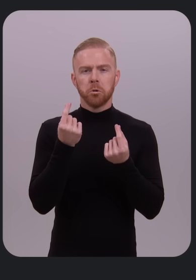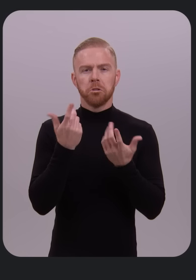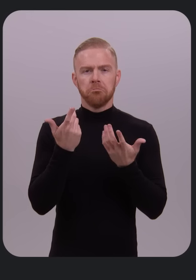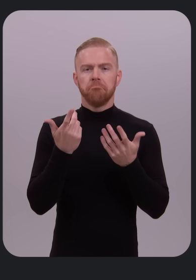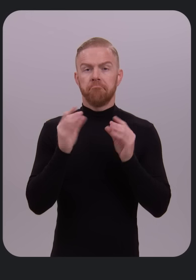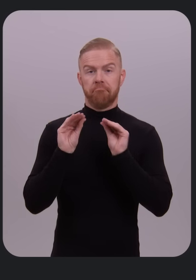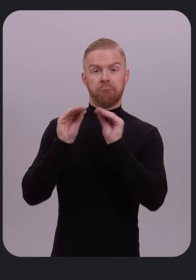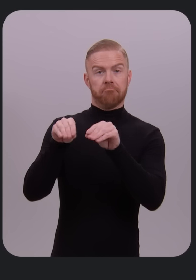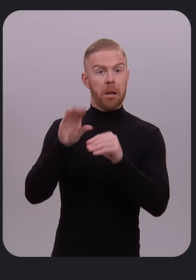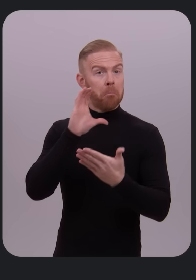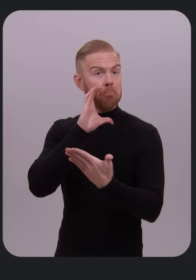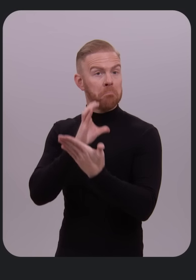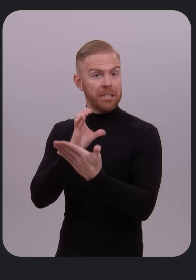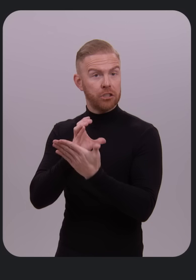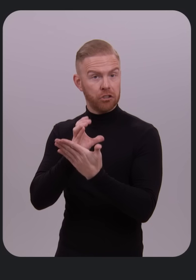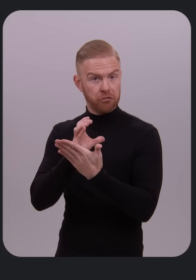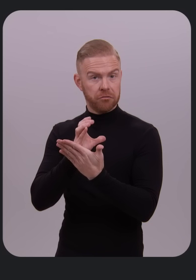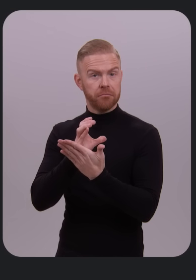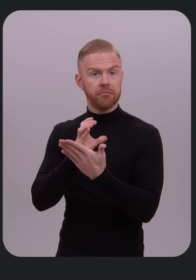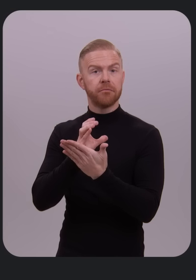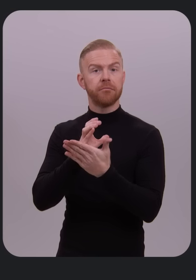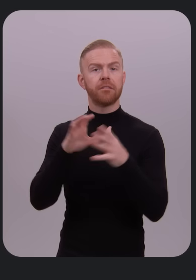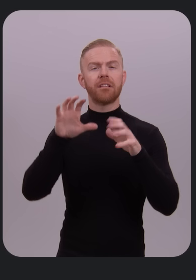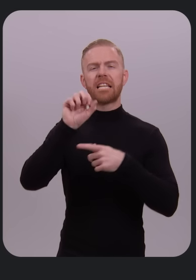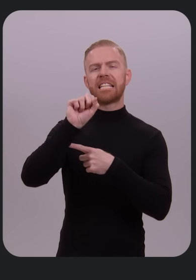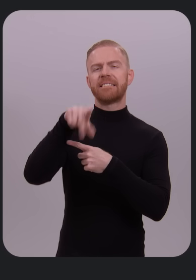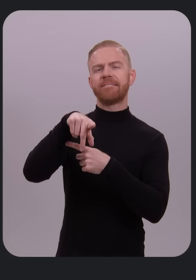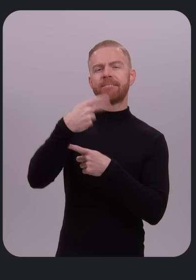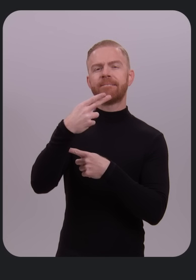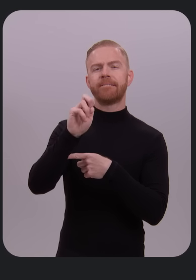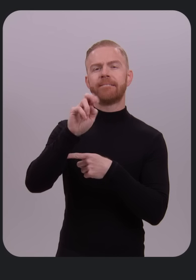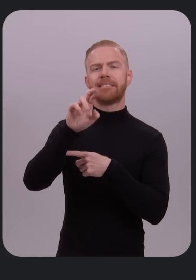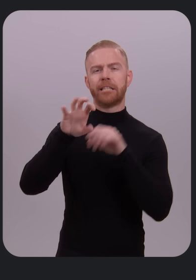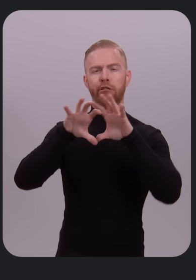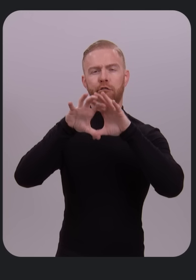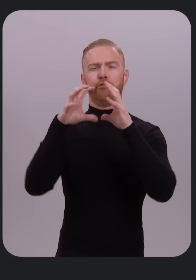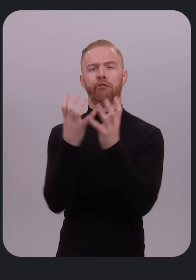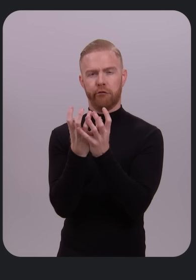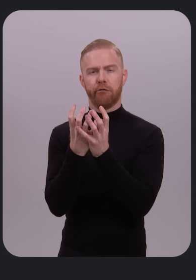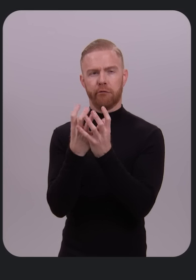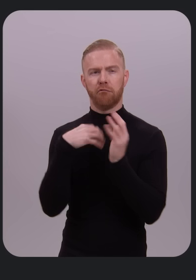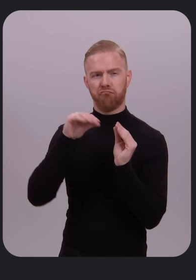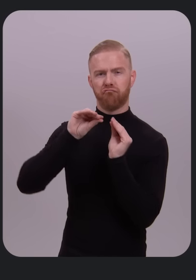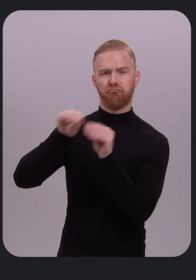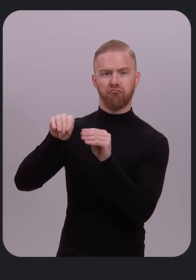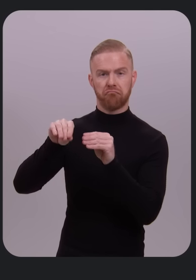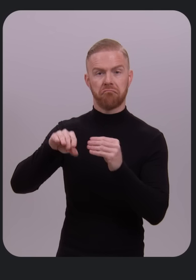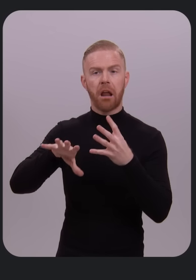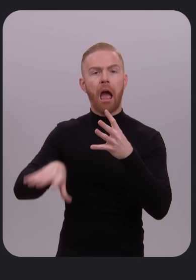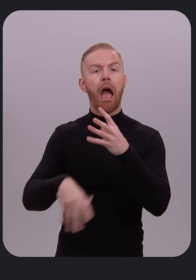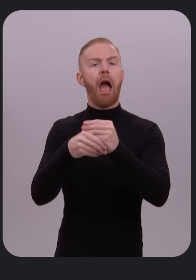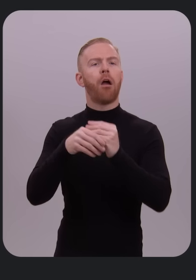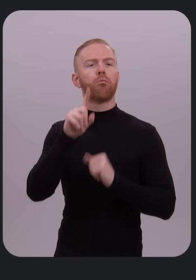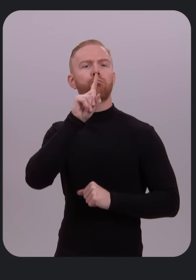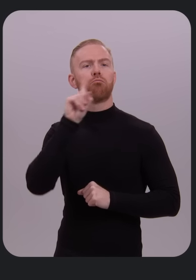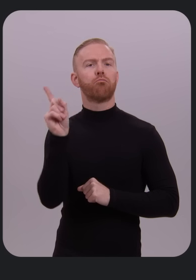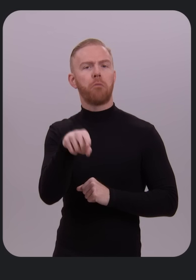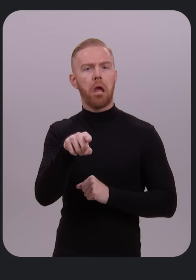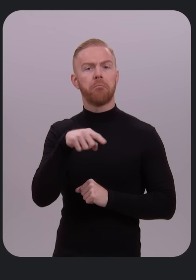I just showed you, of the sphere. And I'm going to add in a prompt that asks 2.5 Pro to update